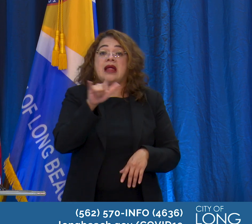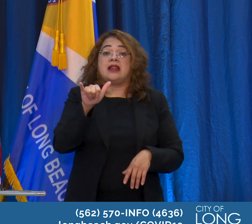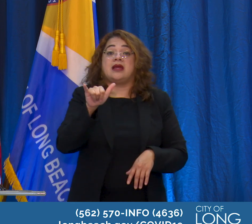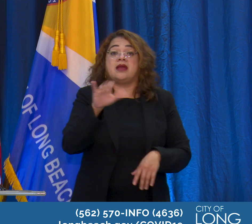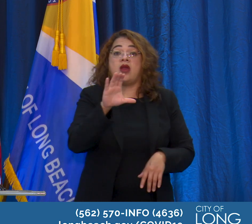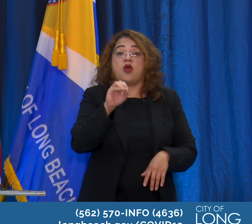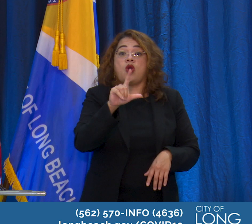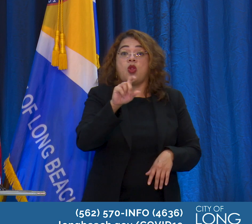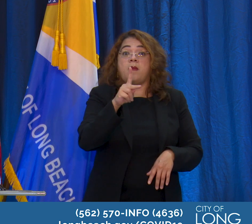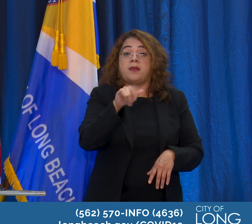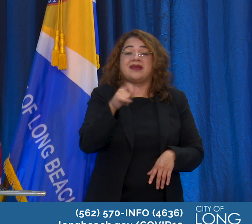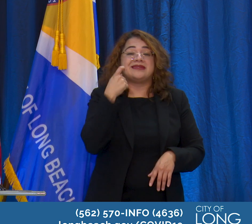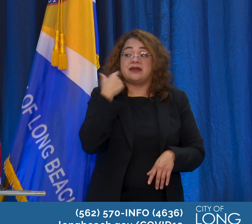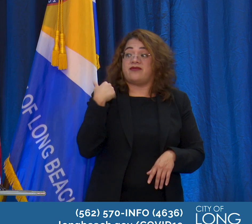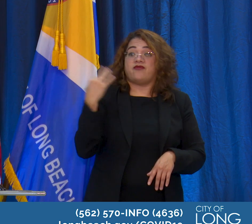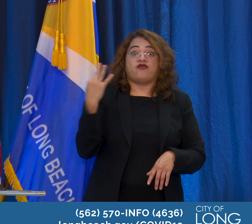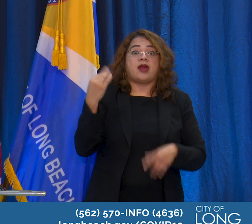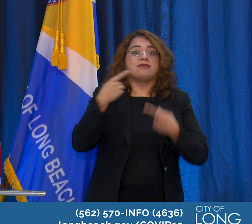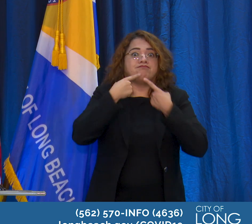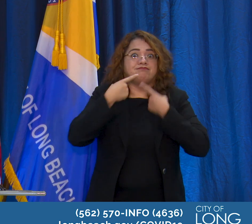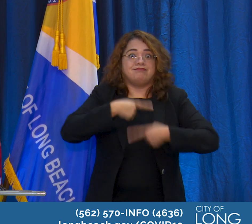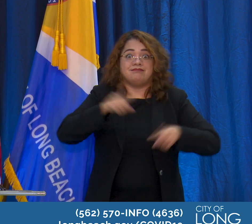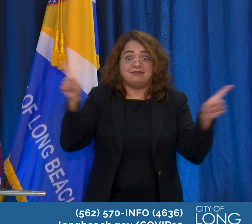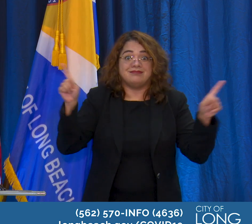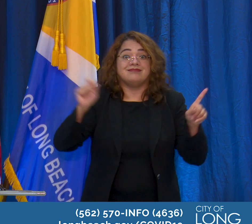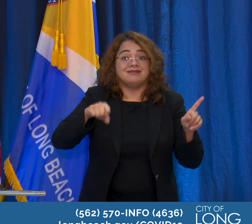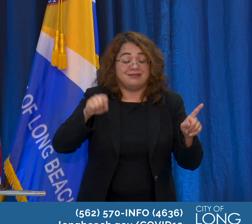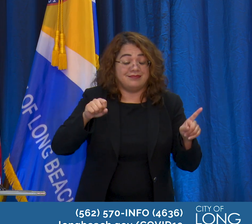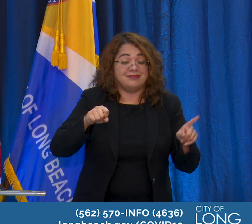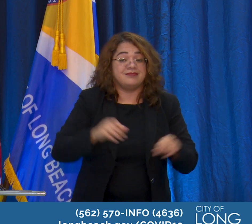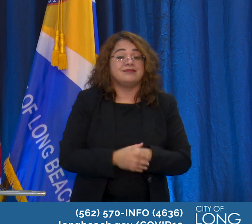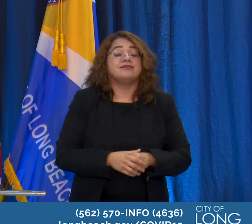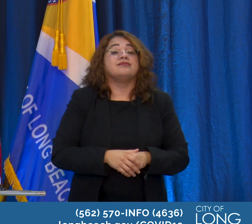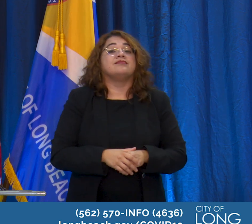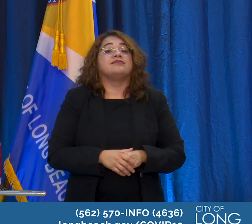reiterate that the main reason hair salons and barber shops are allowed to reopen before